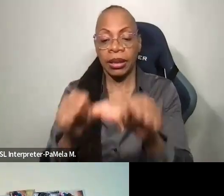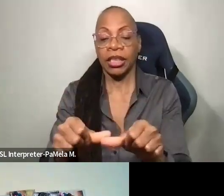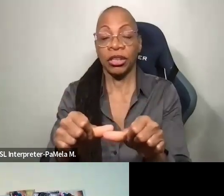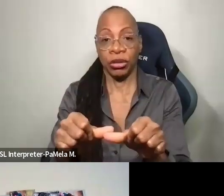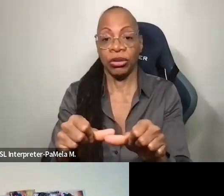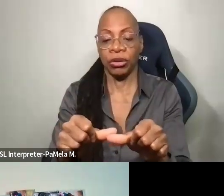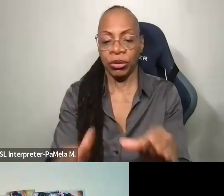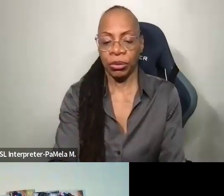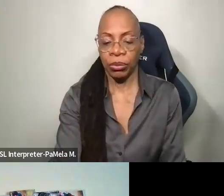All right.